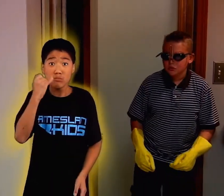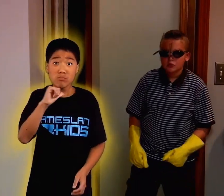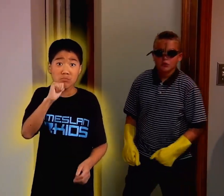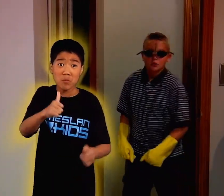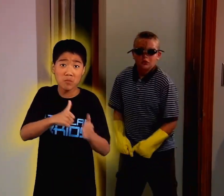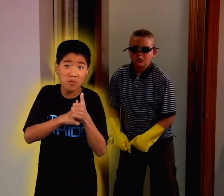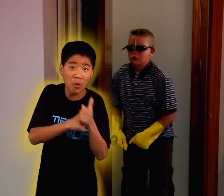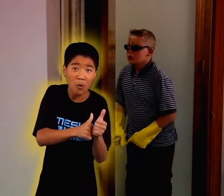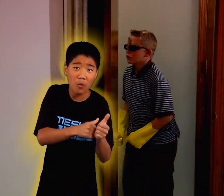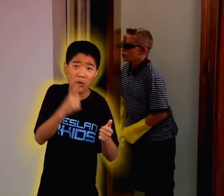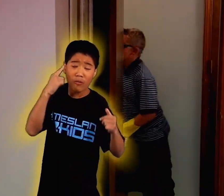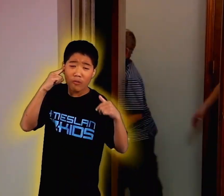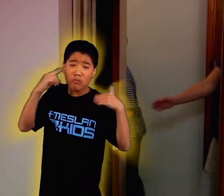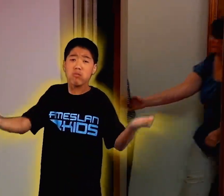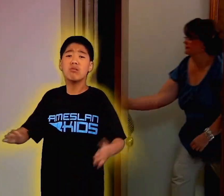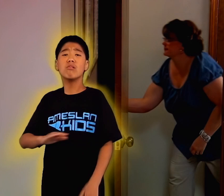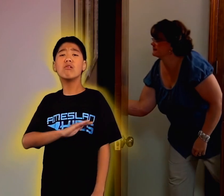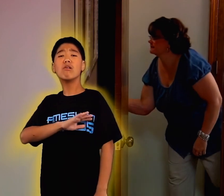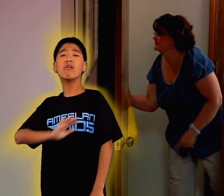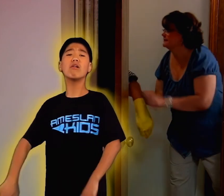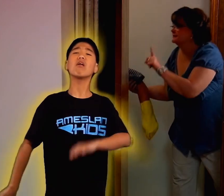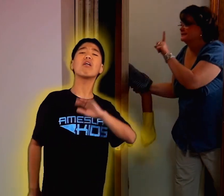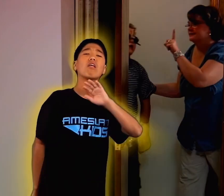LIKE SWEEPING AND MOPPING THE BATHROOM FLOOR.